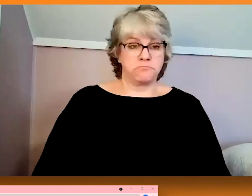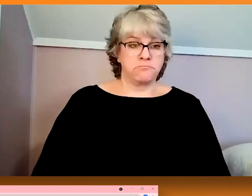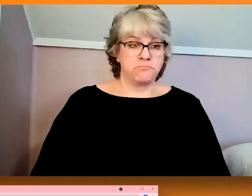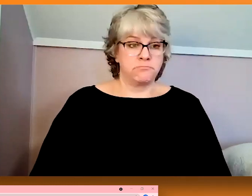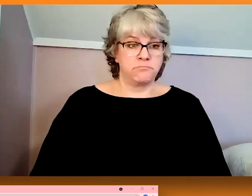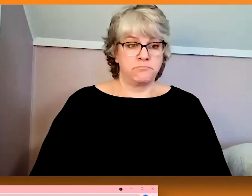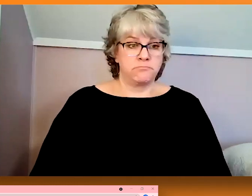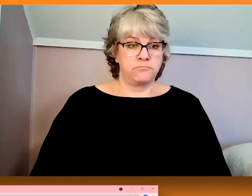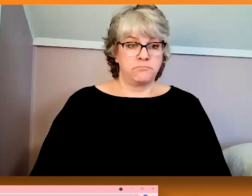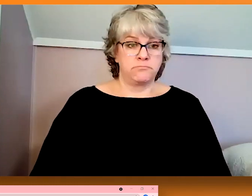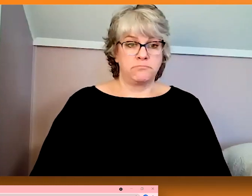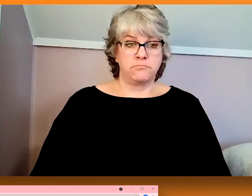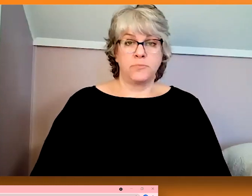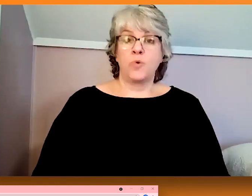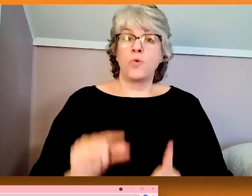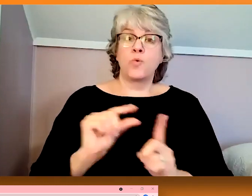You can remove words.